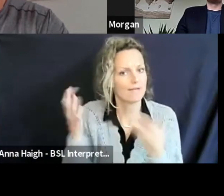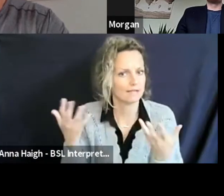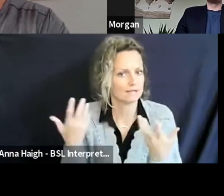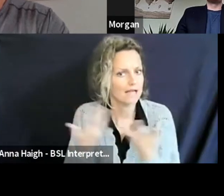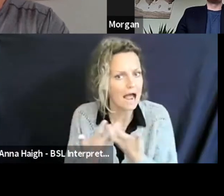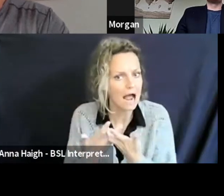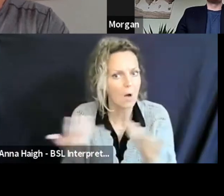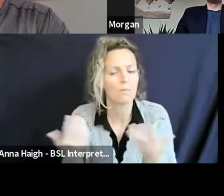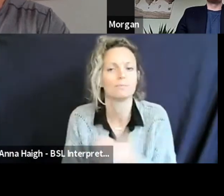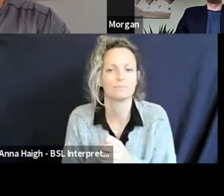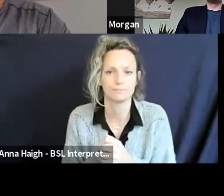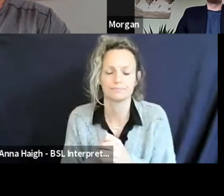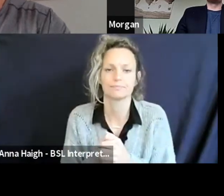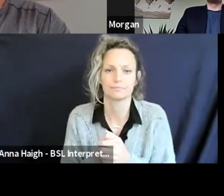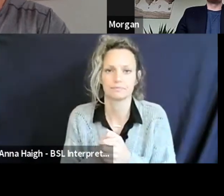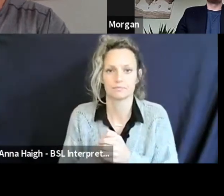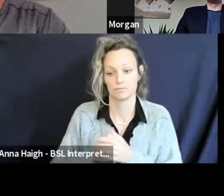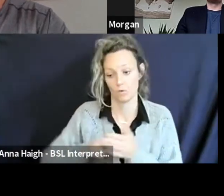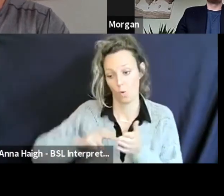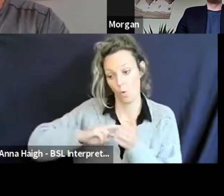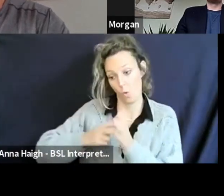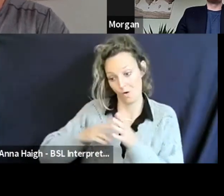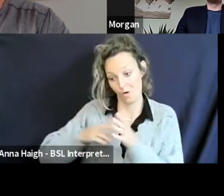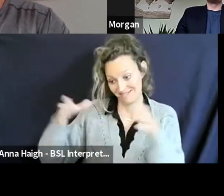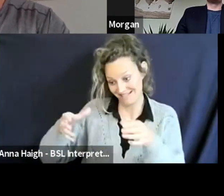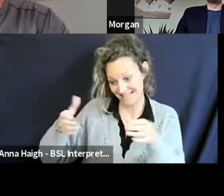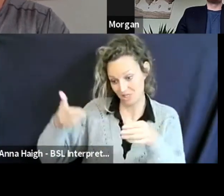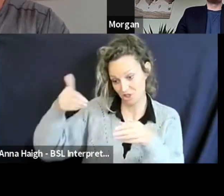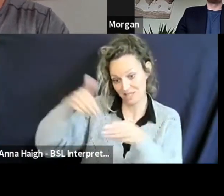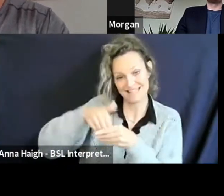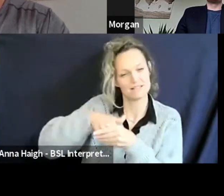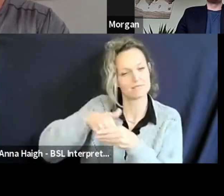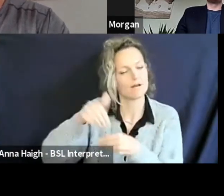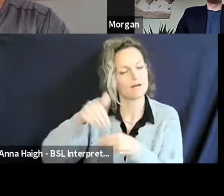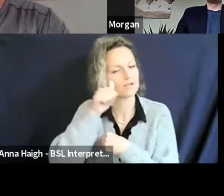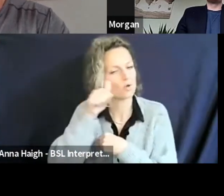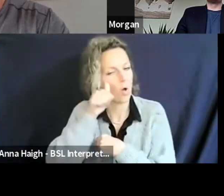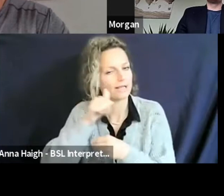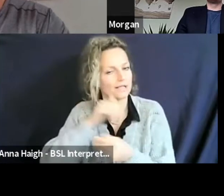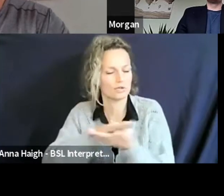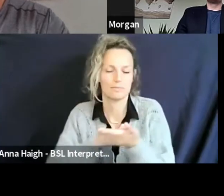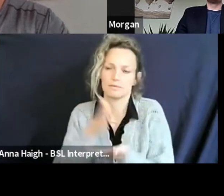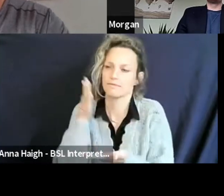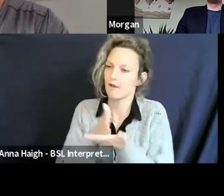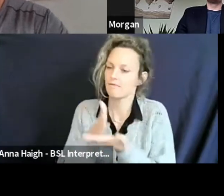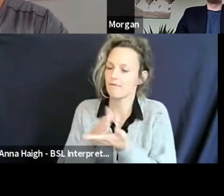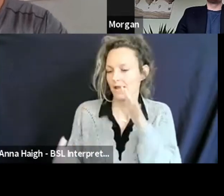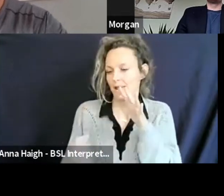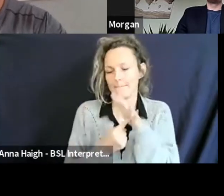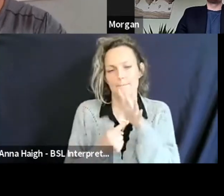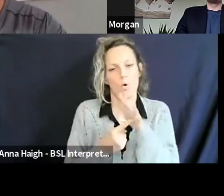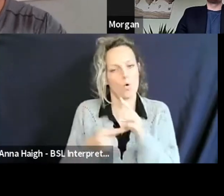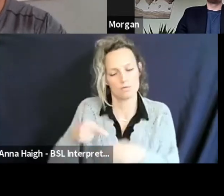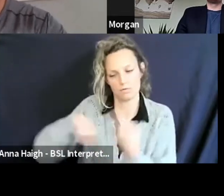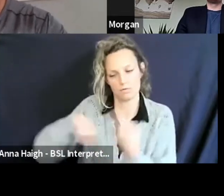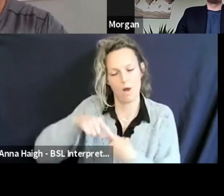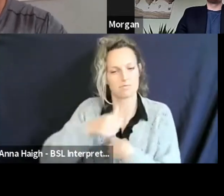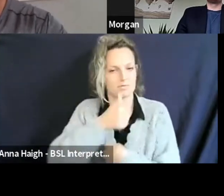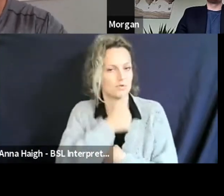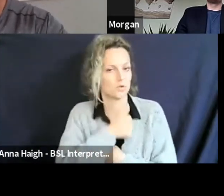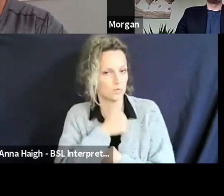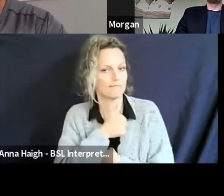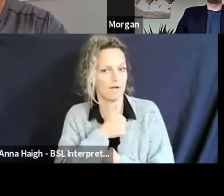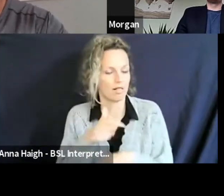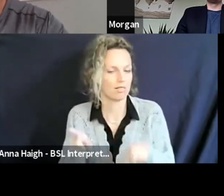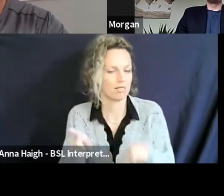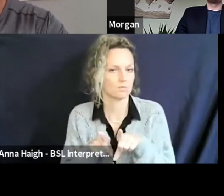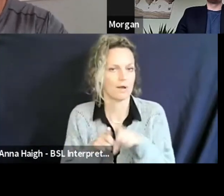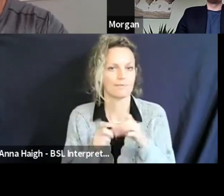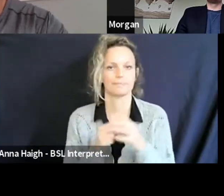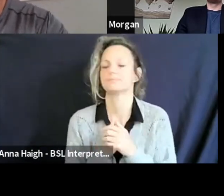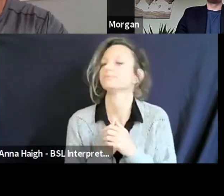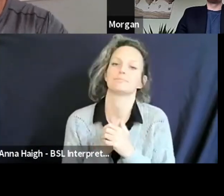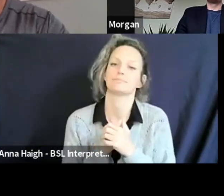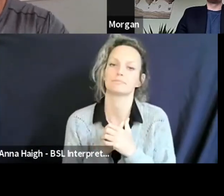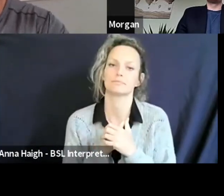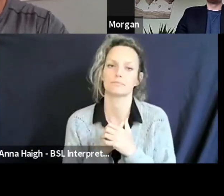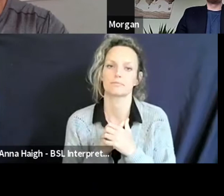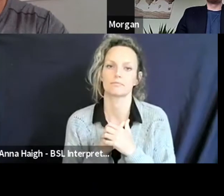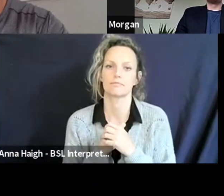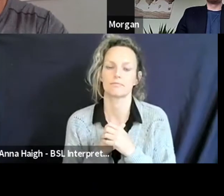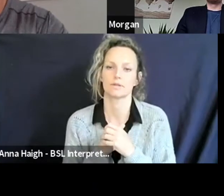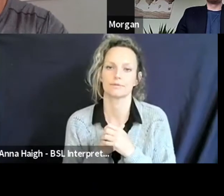The worries as well and challenges they've got in getting into offices.